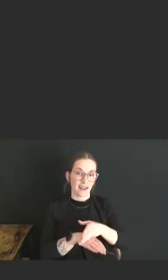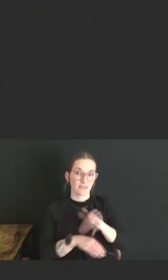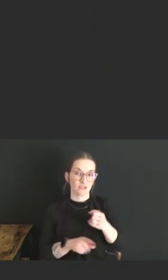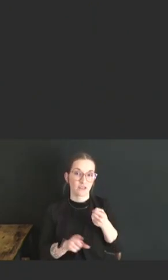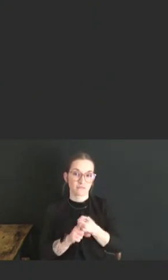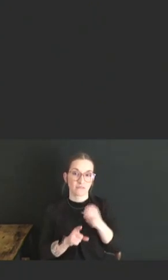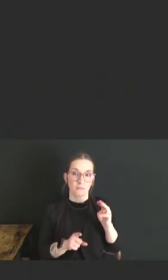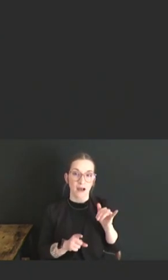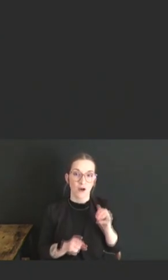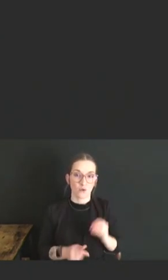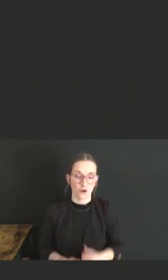Next slide, please.